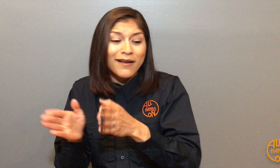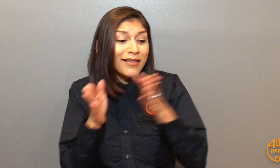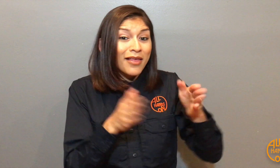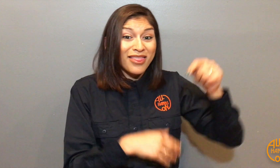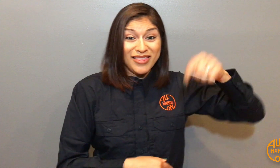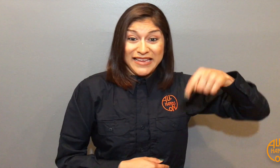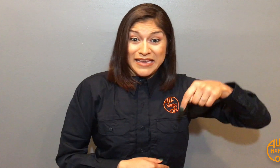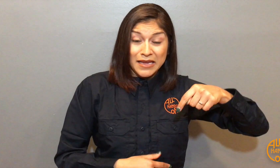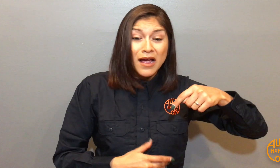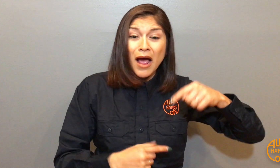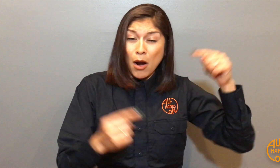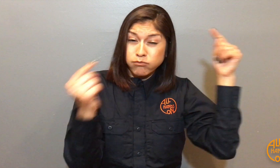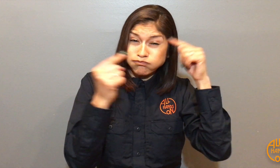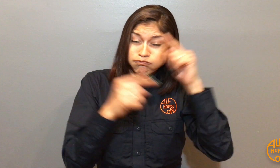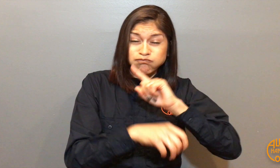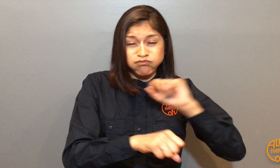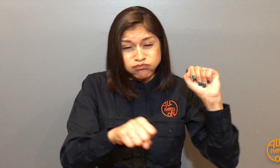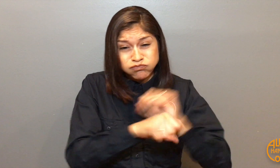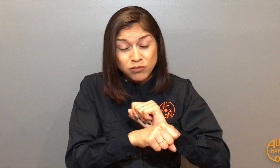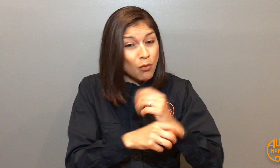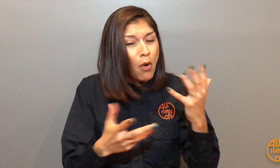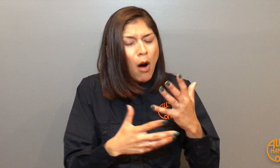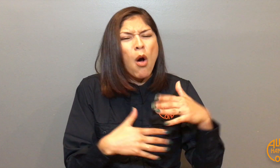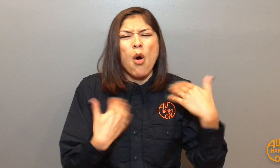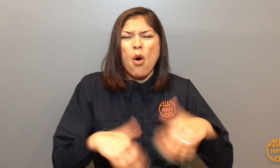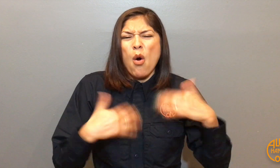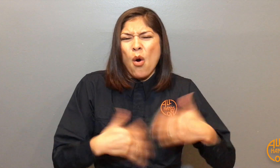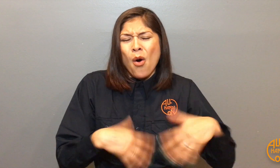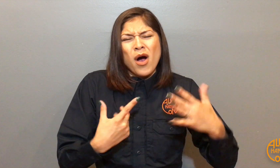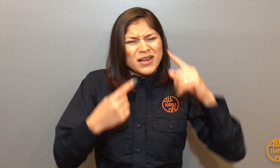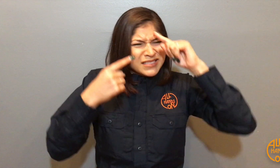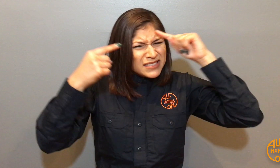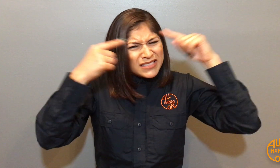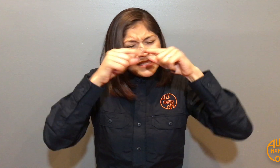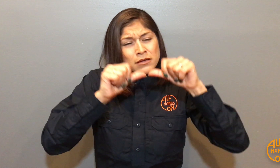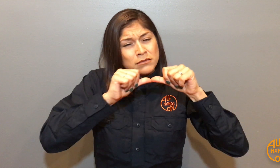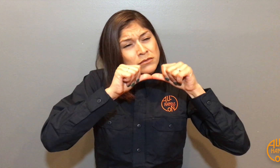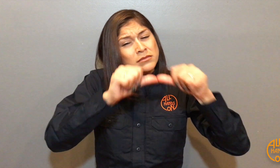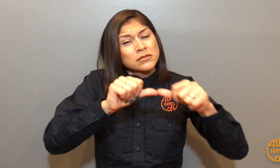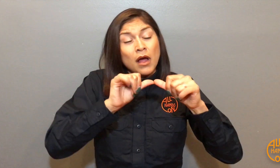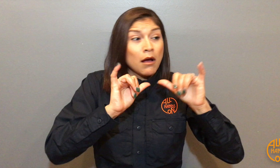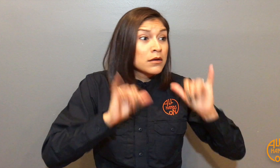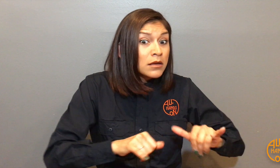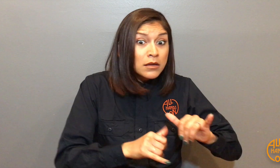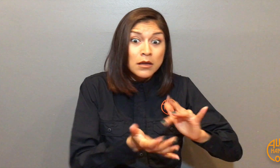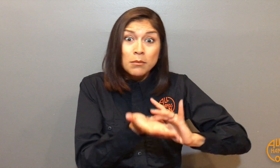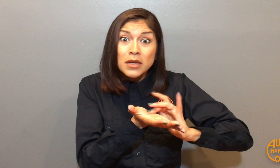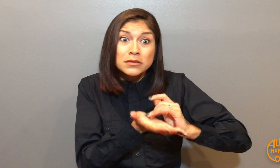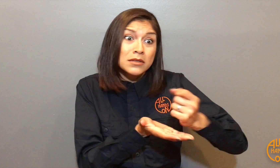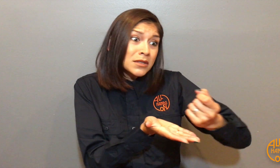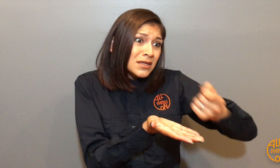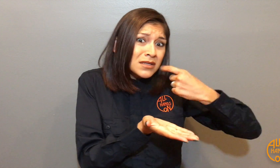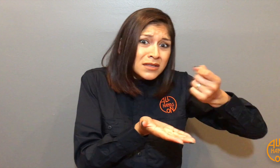that should alleviate normal headache pain, this type of pain however is much